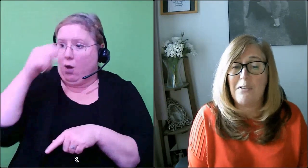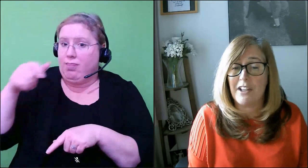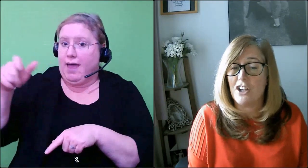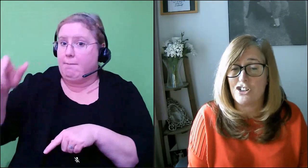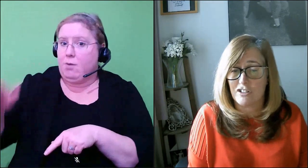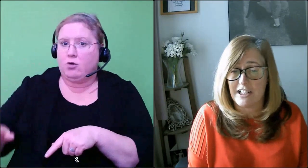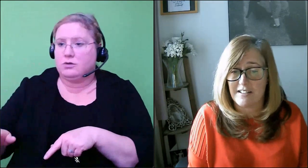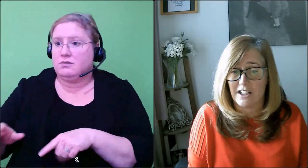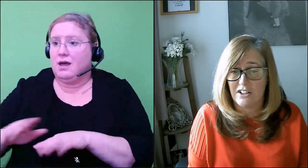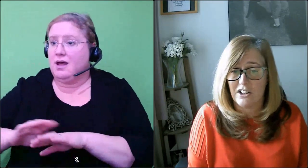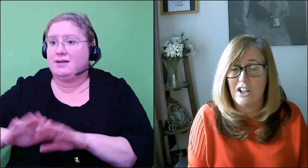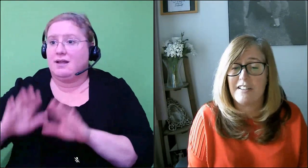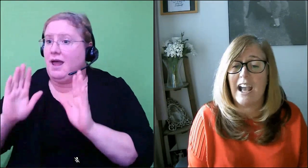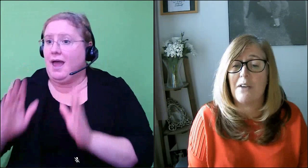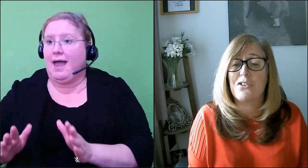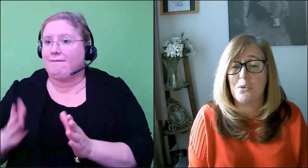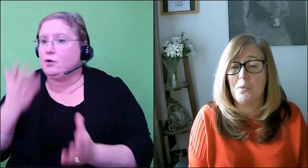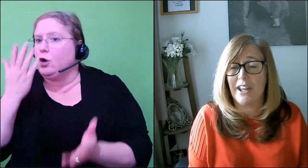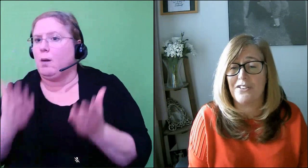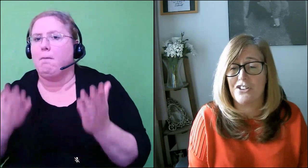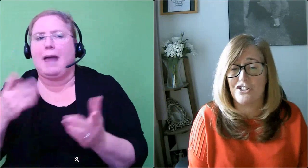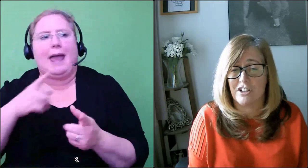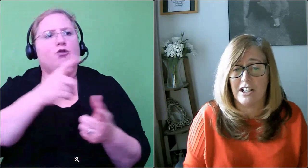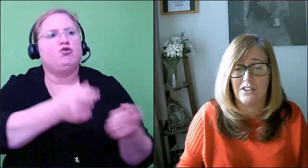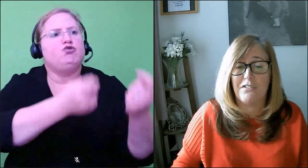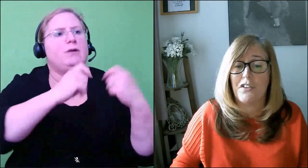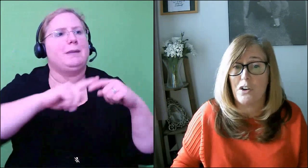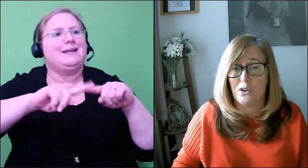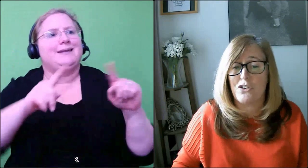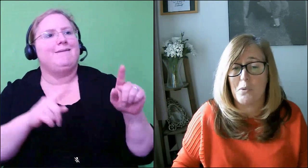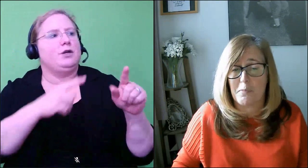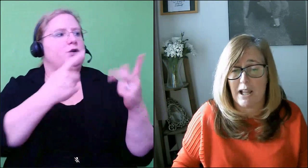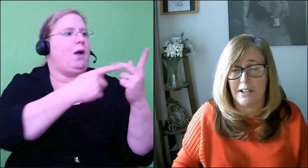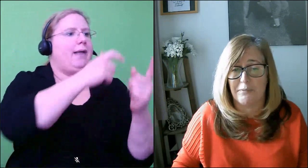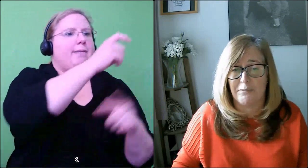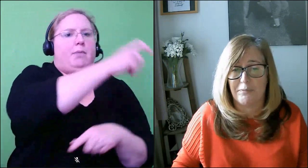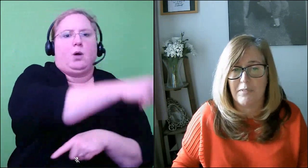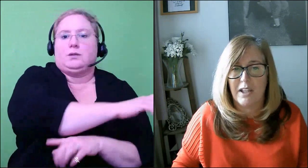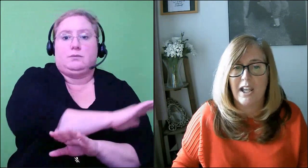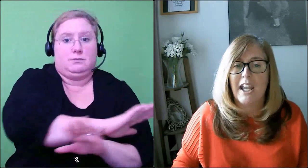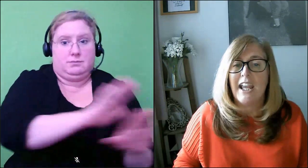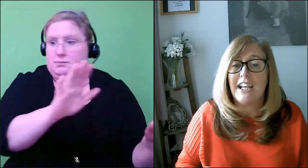how they are treated to how someone else is treated for the law to apply.